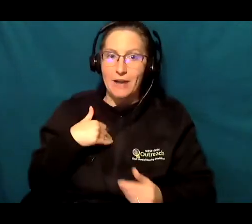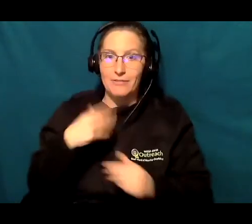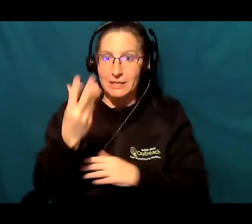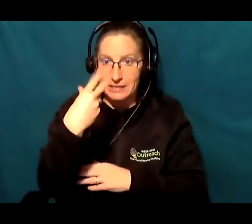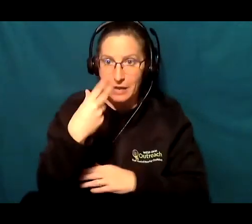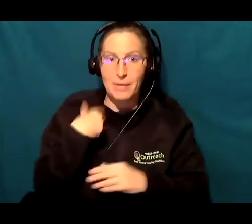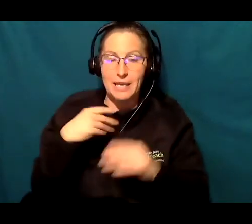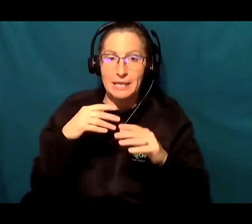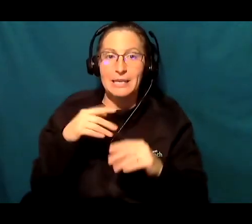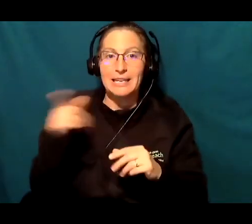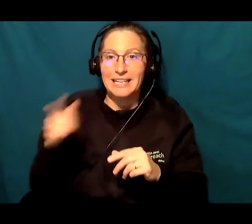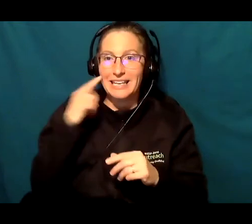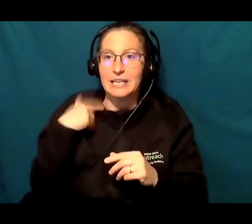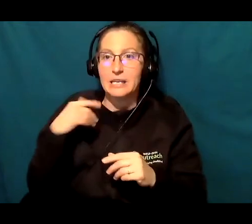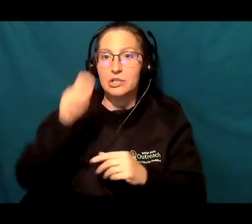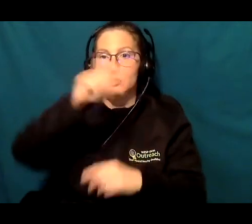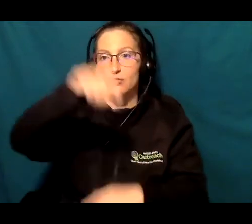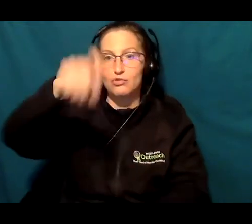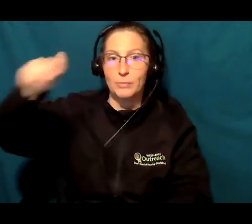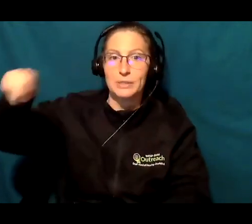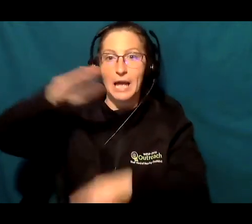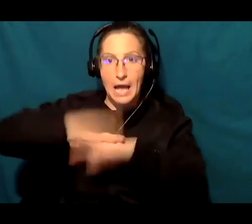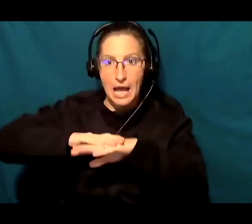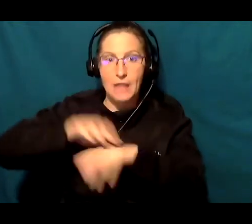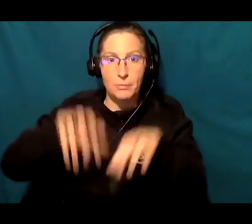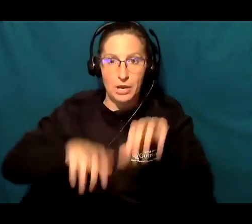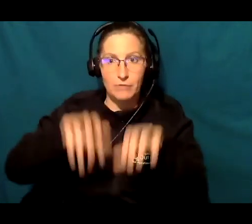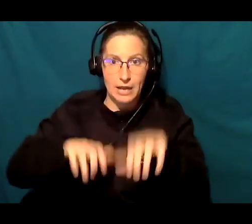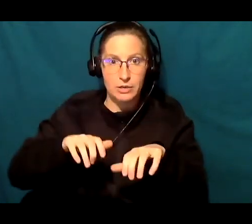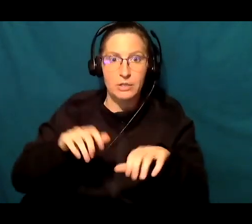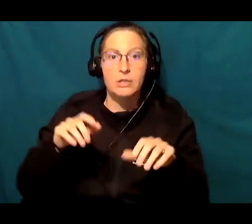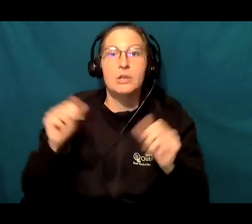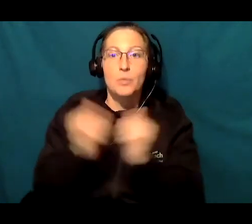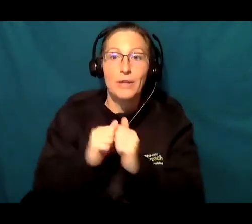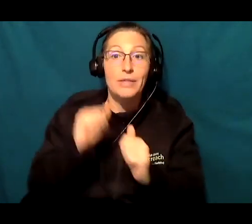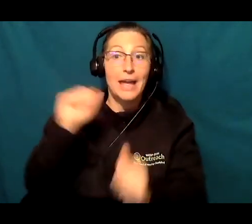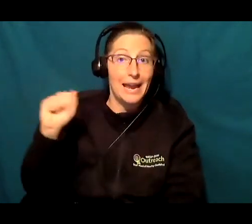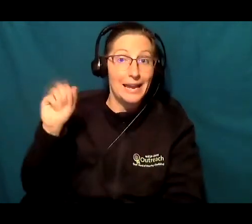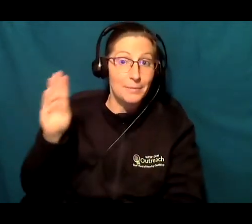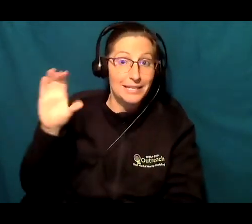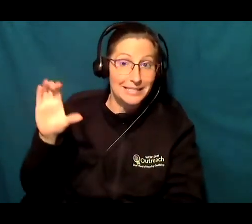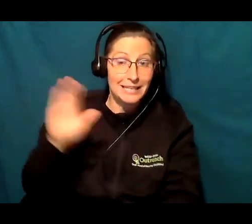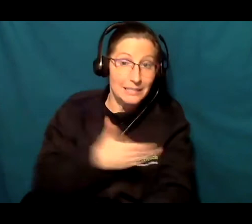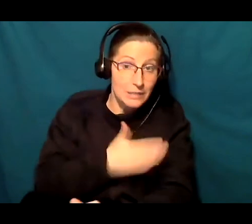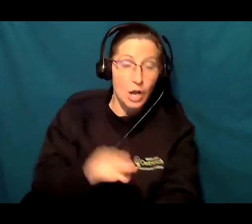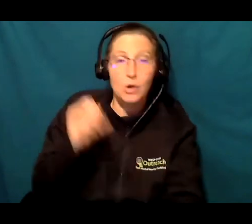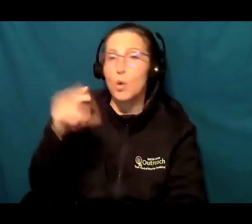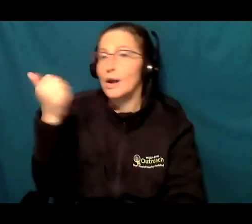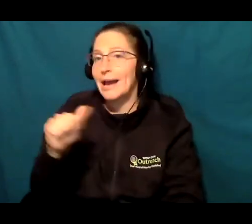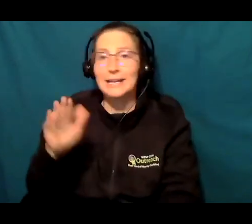and he scribbles on the Braille writer to the ABC song, to any song I make up tons of songs.